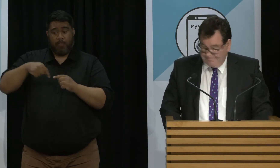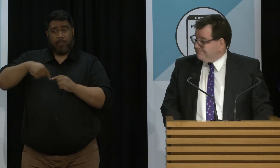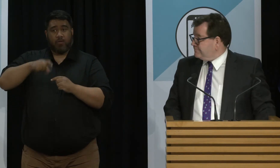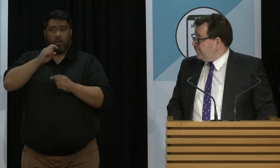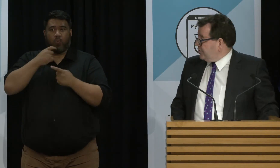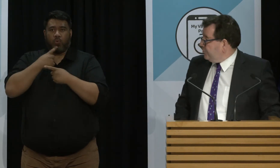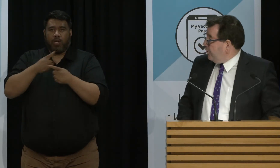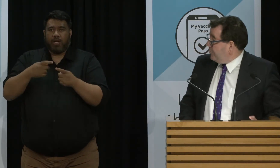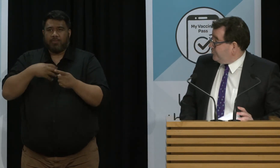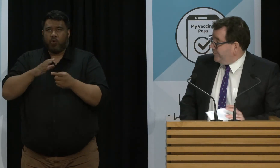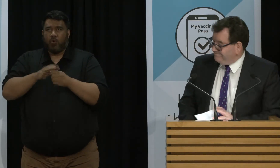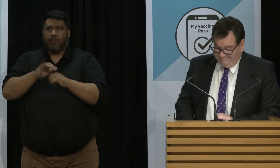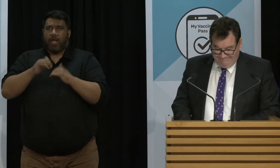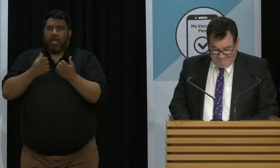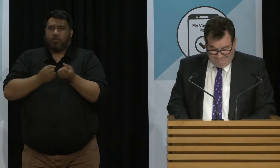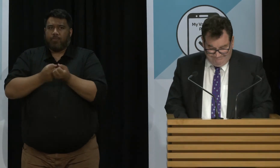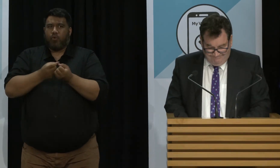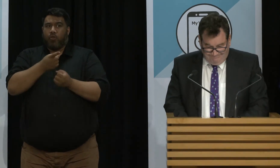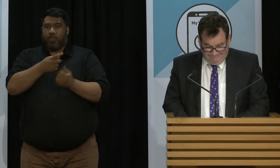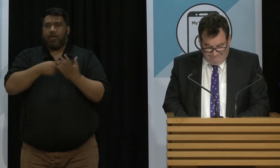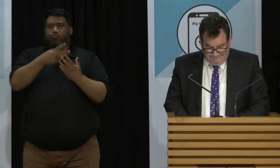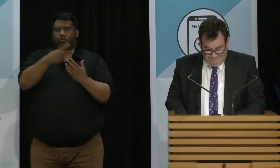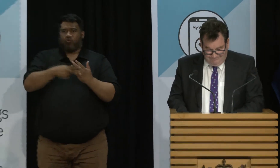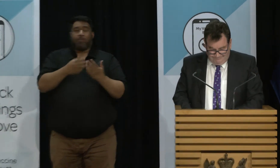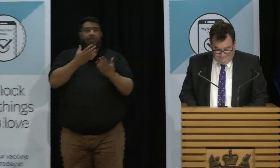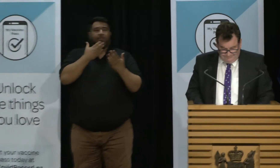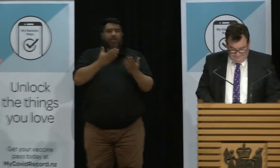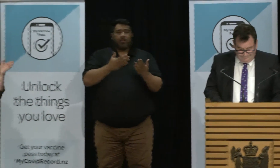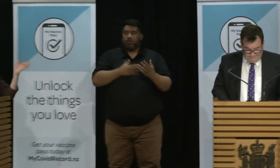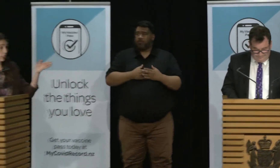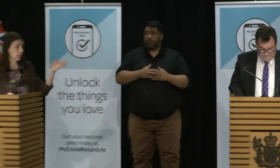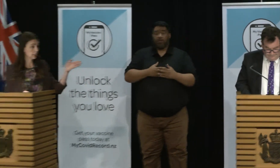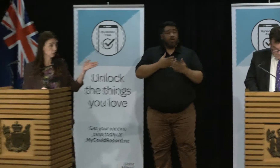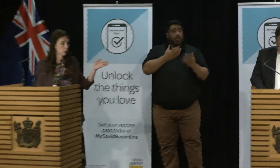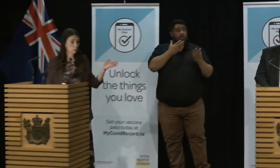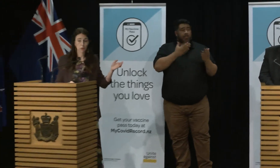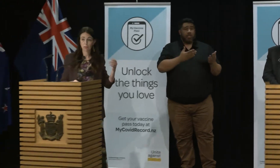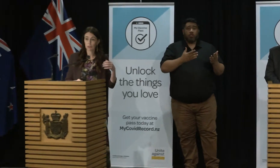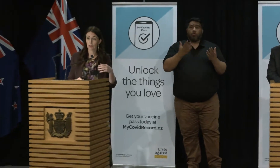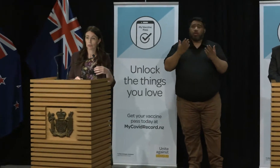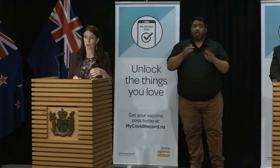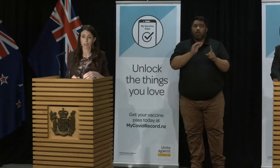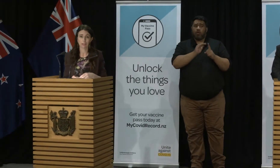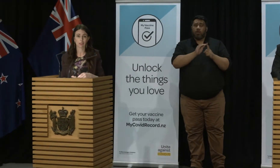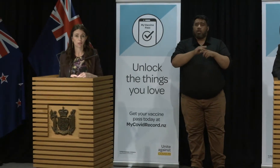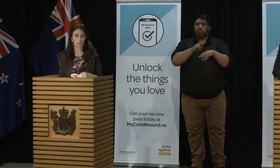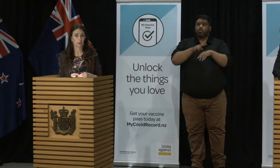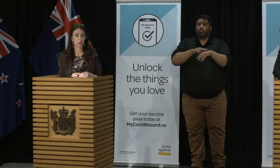Auckland Council about this program. We will have more to say later in the week about how we can support it. Back to you